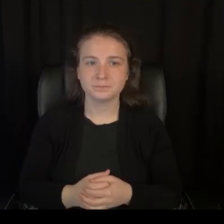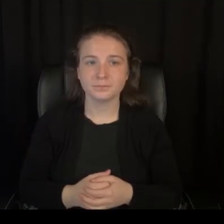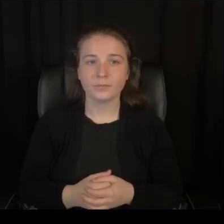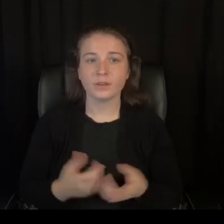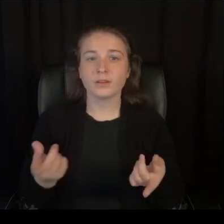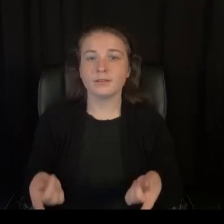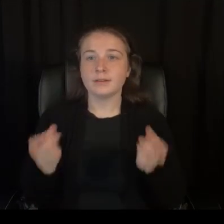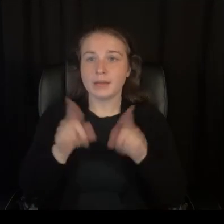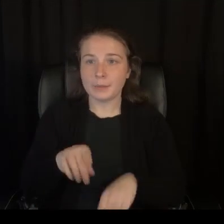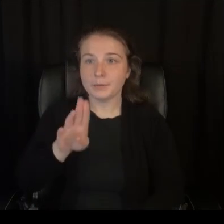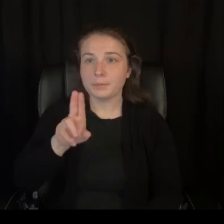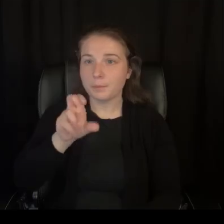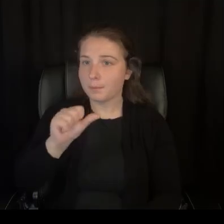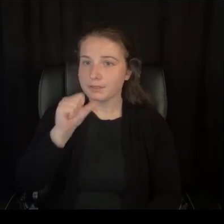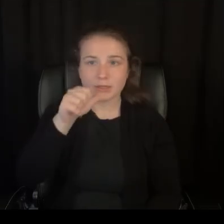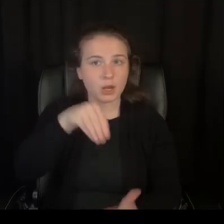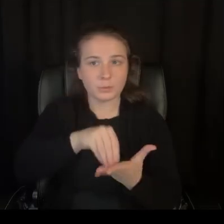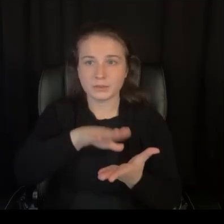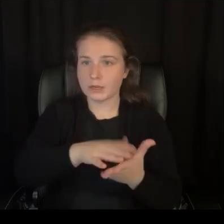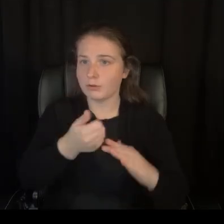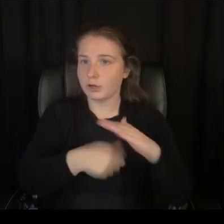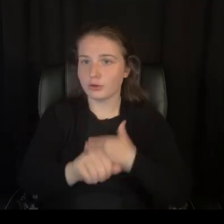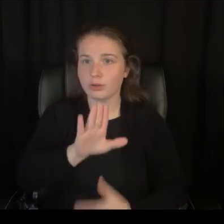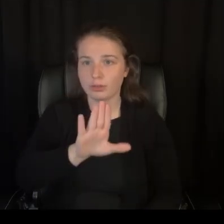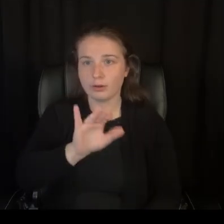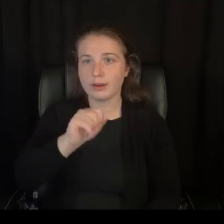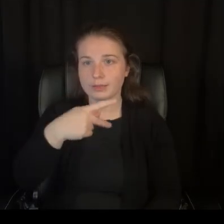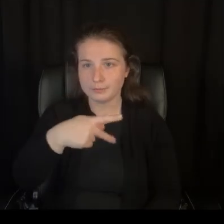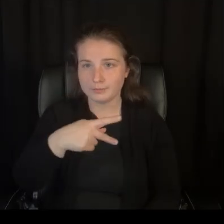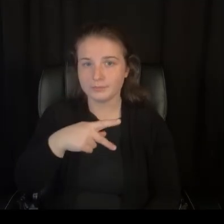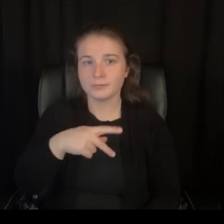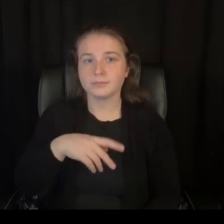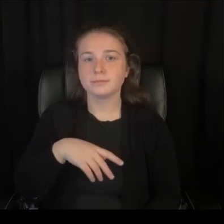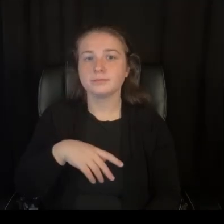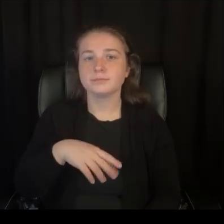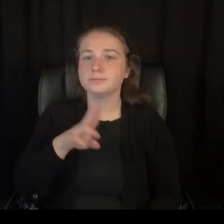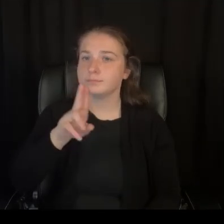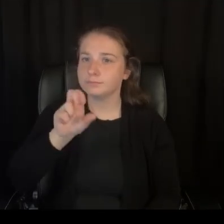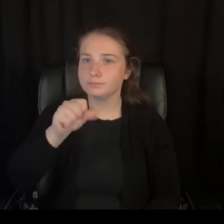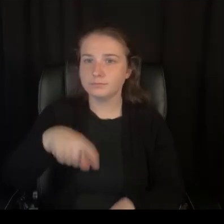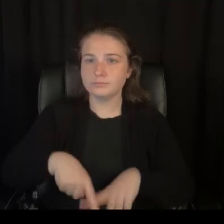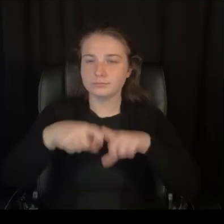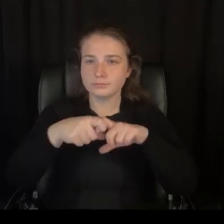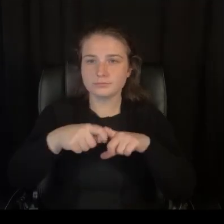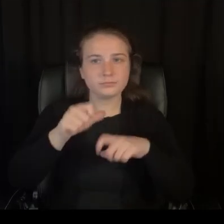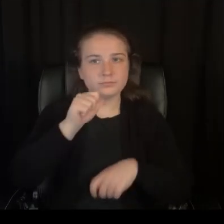Now, if the bus transportation is not a part of the child's IEP, a bus suspension is not a suspension